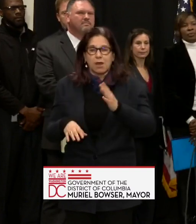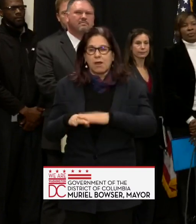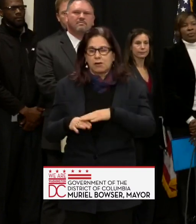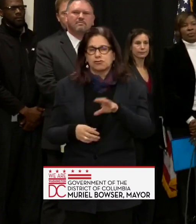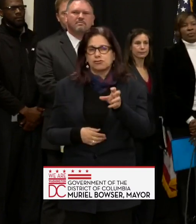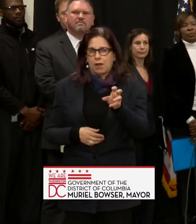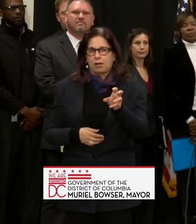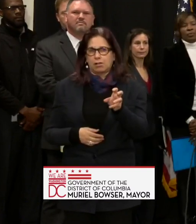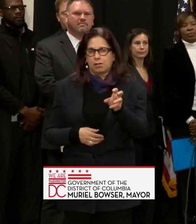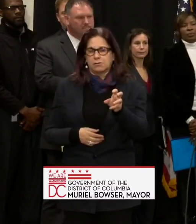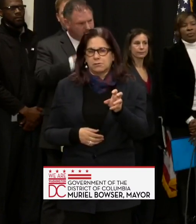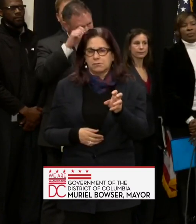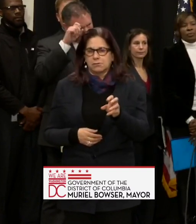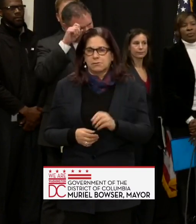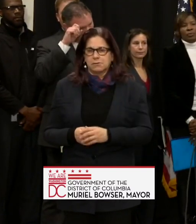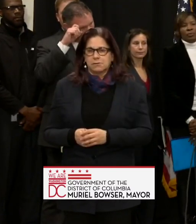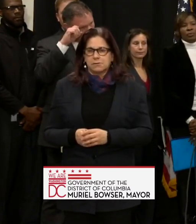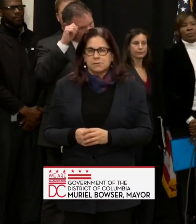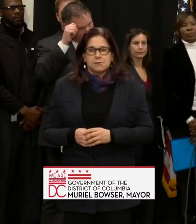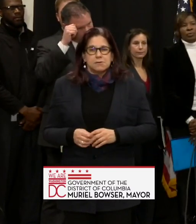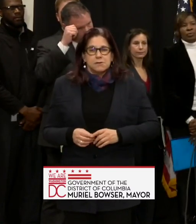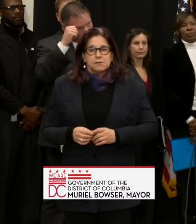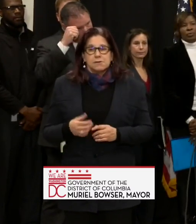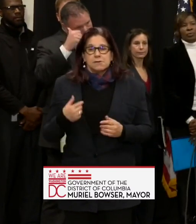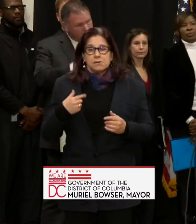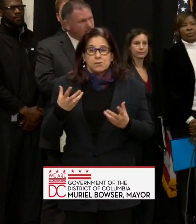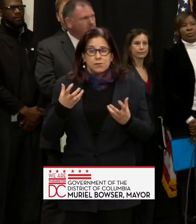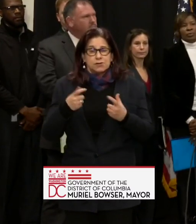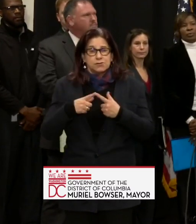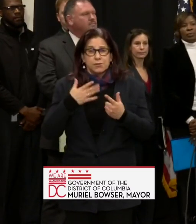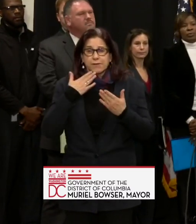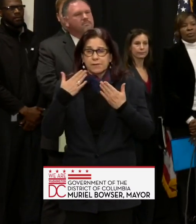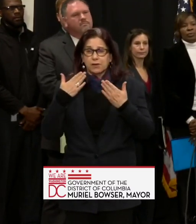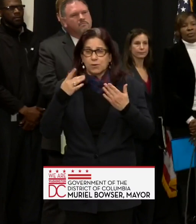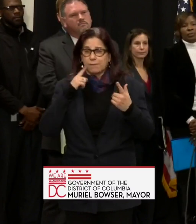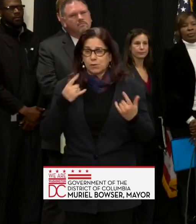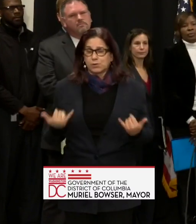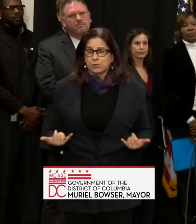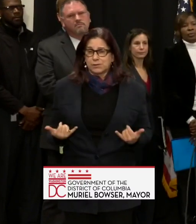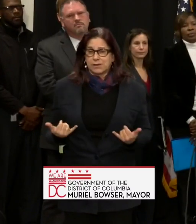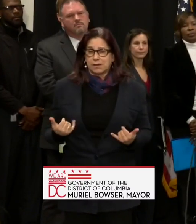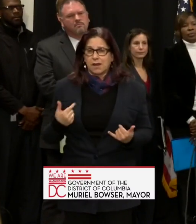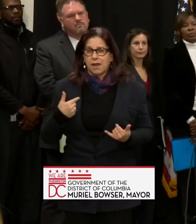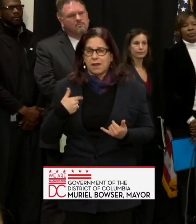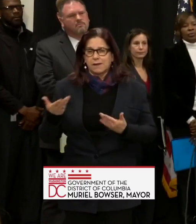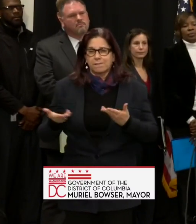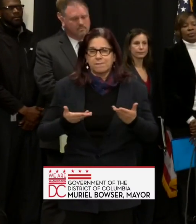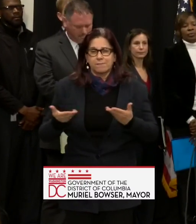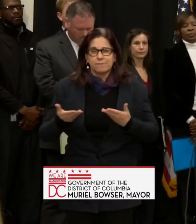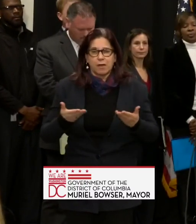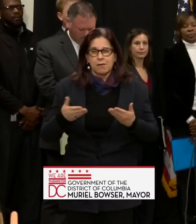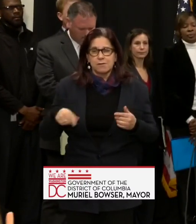AND ALSO INVITE VISITORS AND MEMBERS OF THE PUBLIC TO CHECK IT FREQUENTLY BECAUSE THAT'S WHERE WE WILL BE PROVIDING